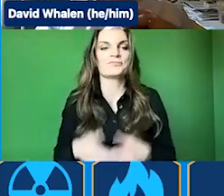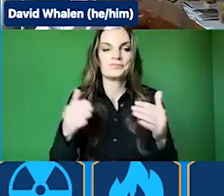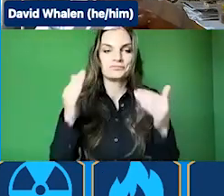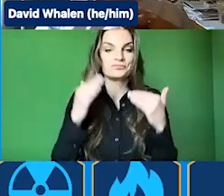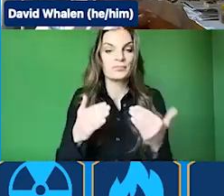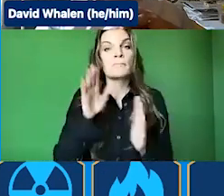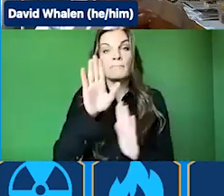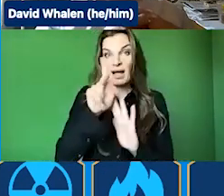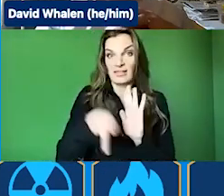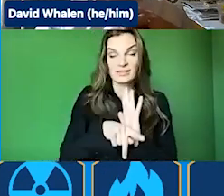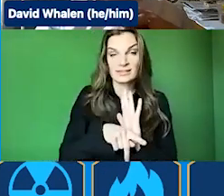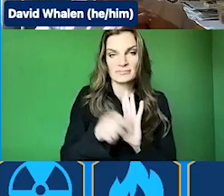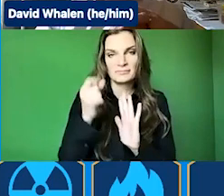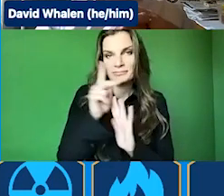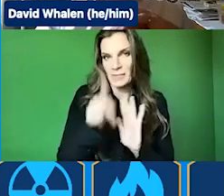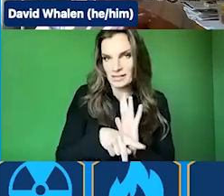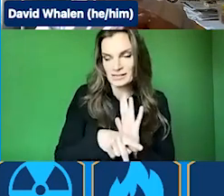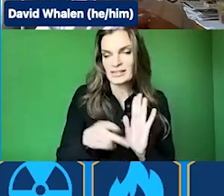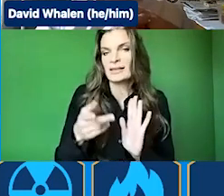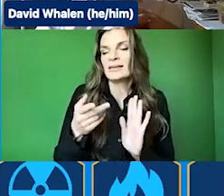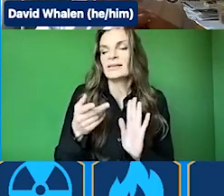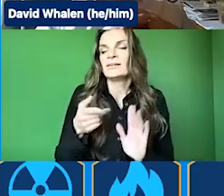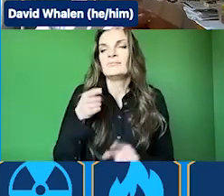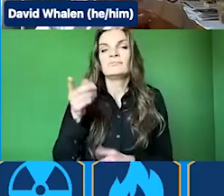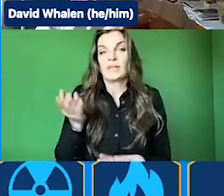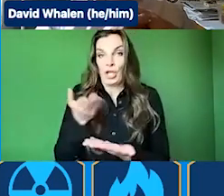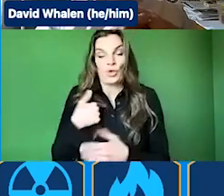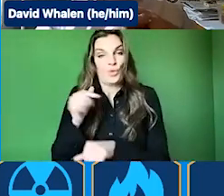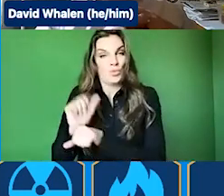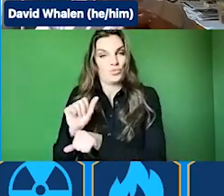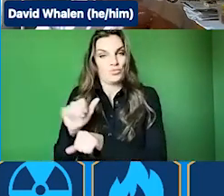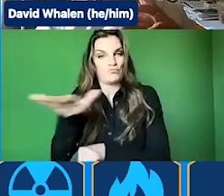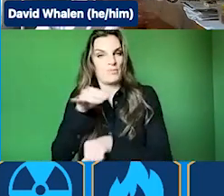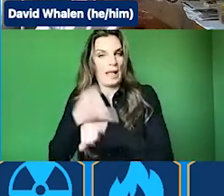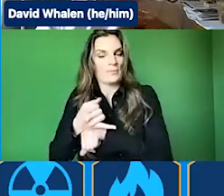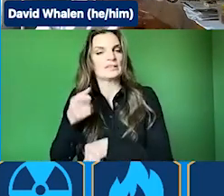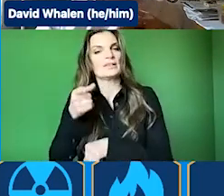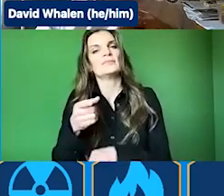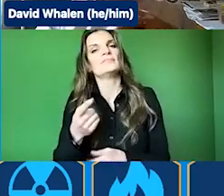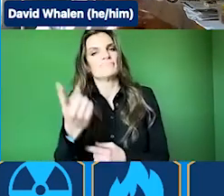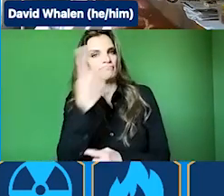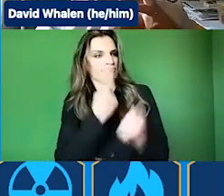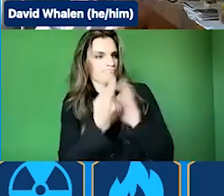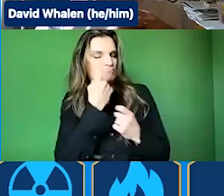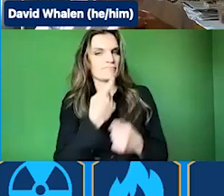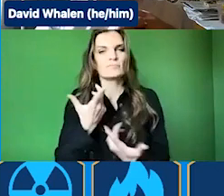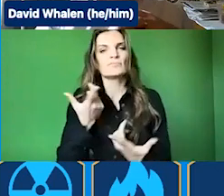include it. I had people on campus and I'm the ADA coordinator I said what does the policy read about service